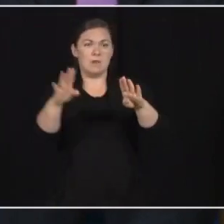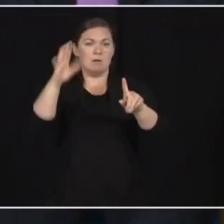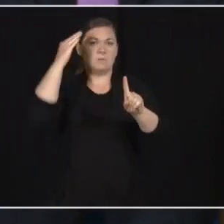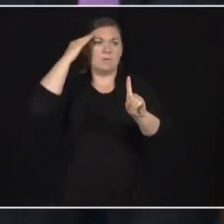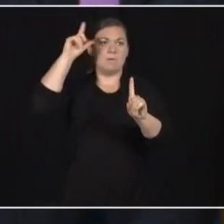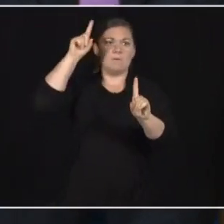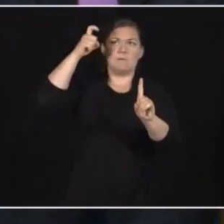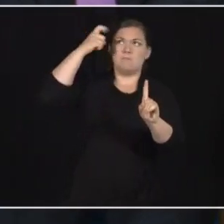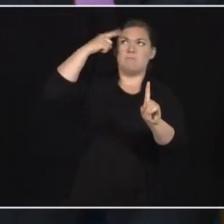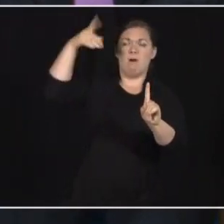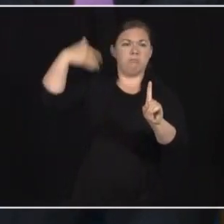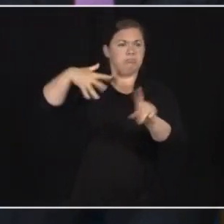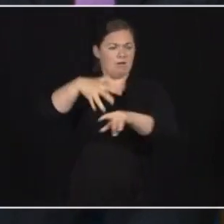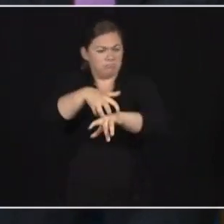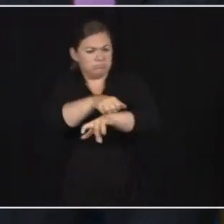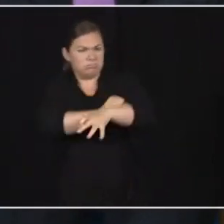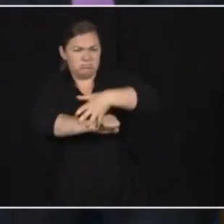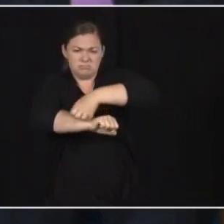employers are going above and beyond.